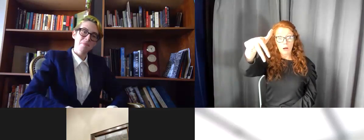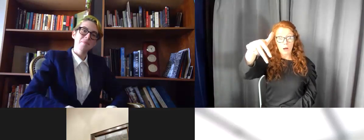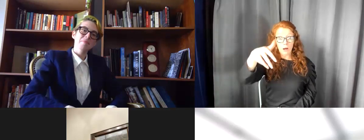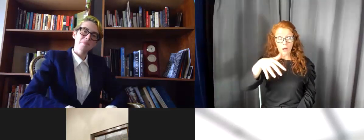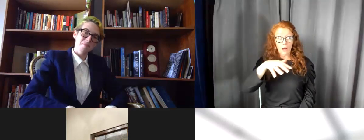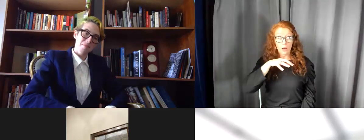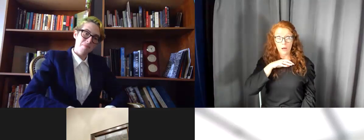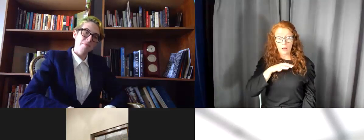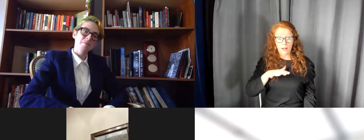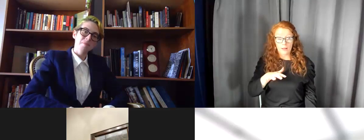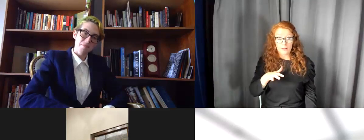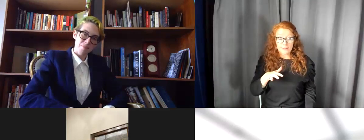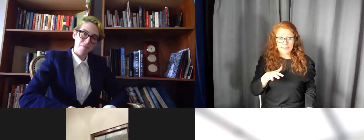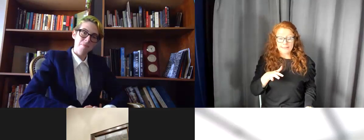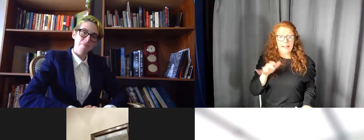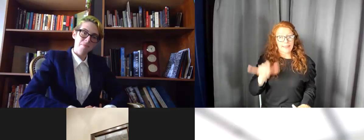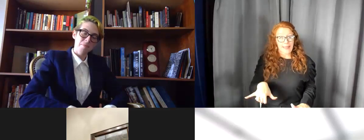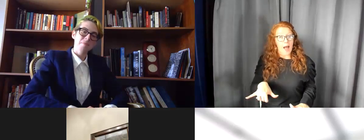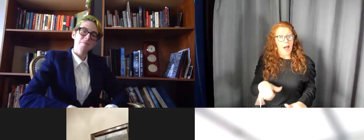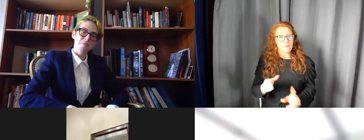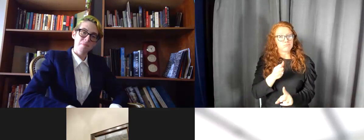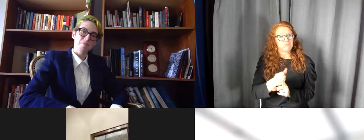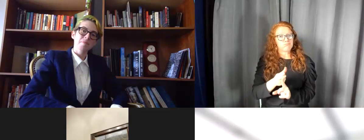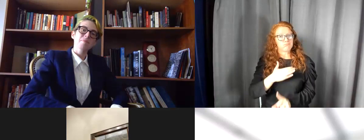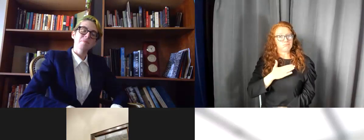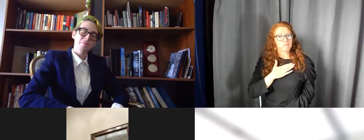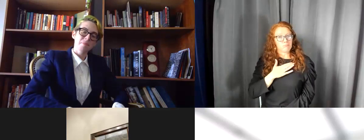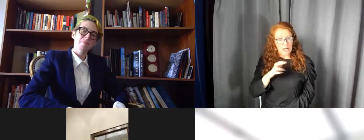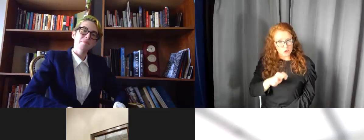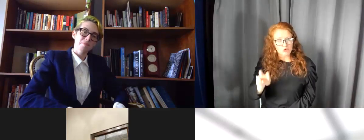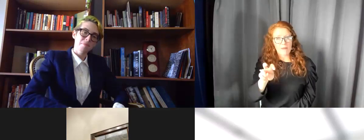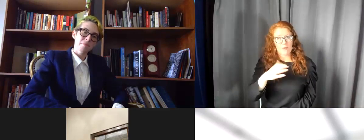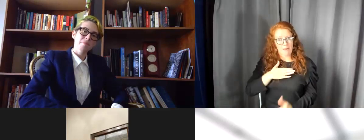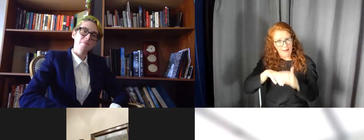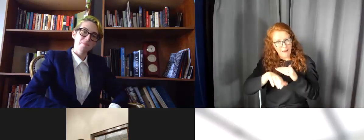Grace: it totally affects the way that I travel, and I am able to access my city.